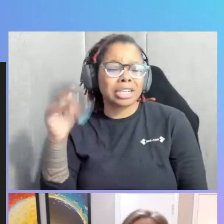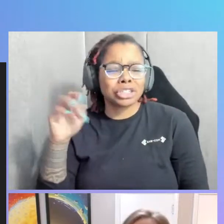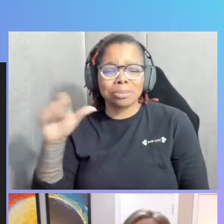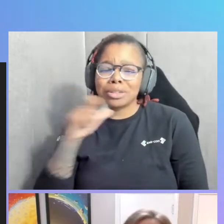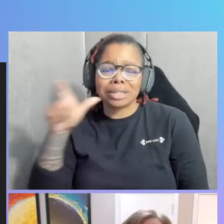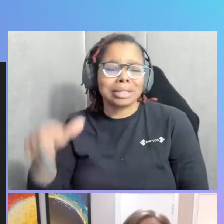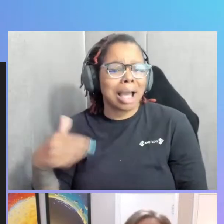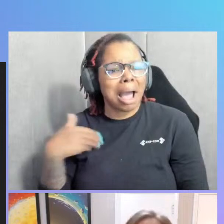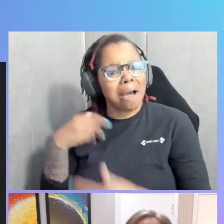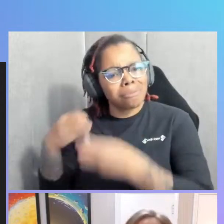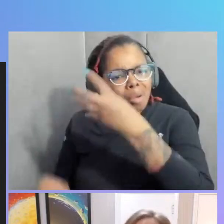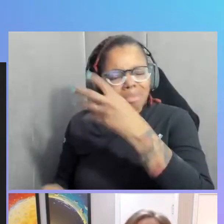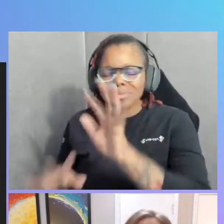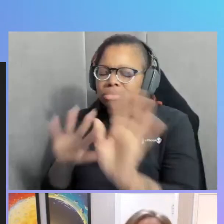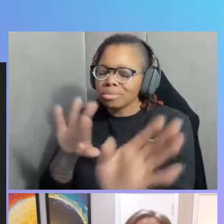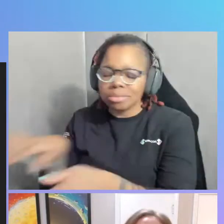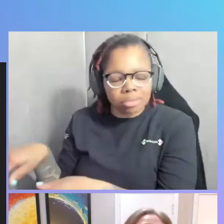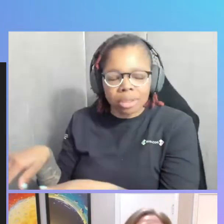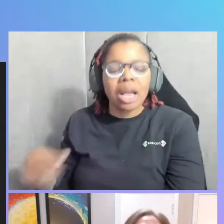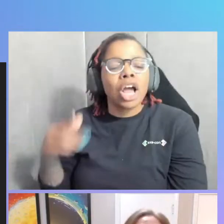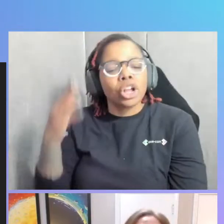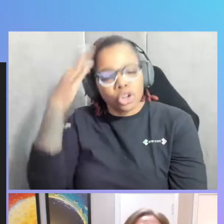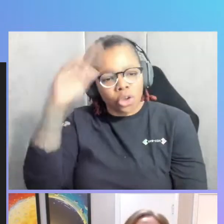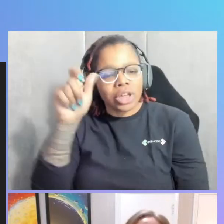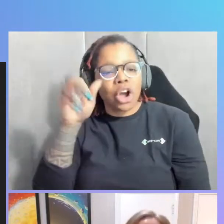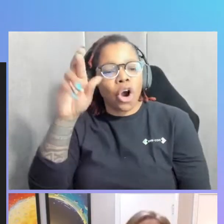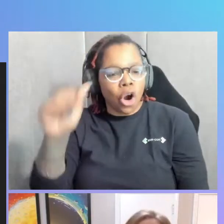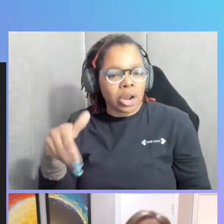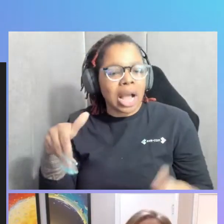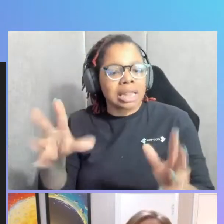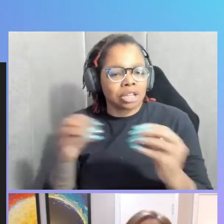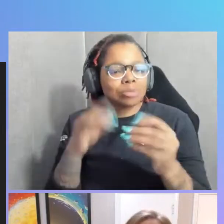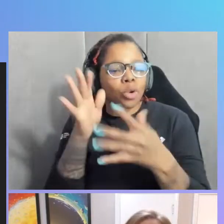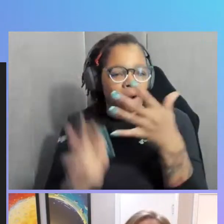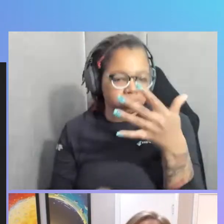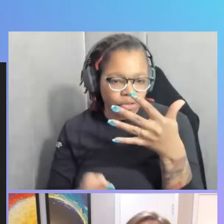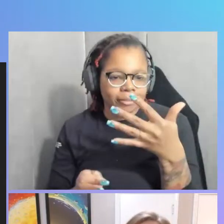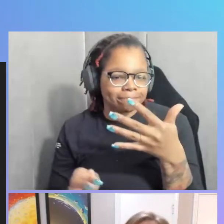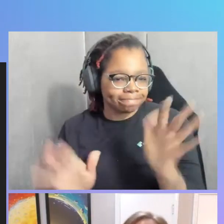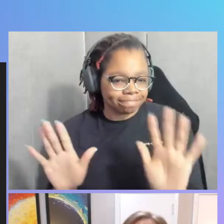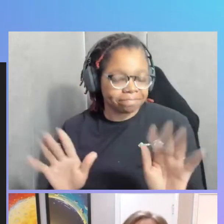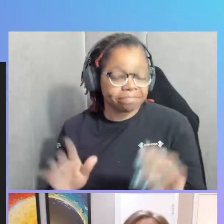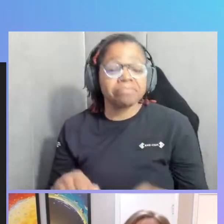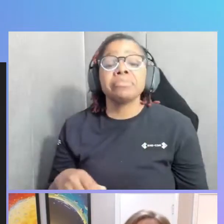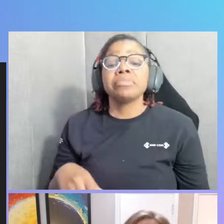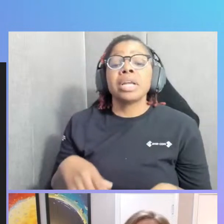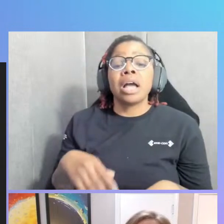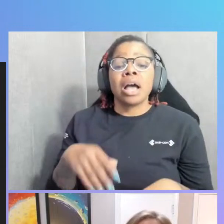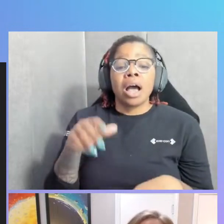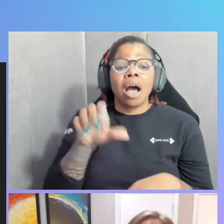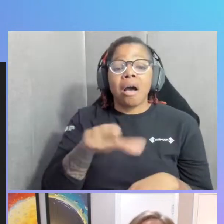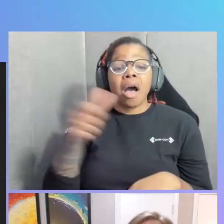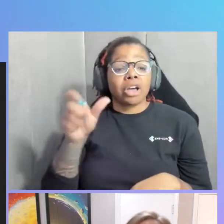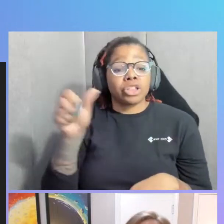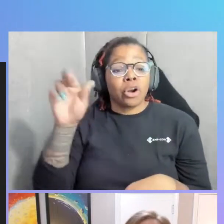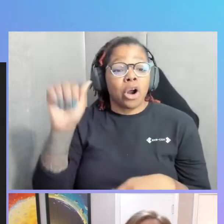these elements. Just know that Aria opens up even more options in these additional Aria roles